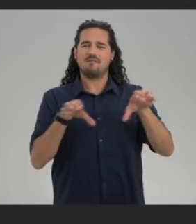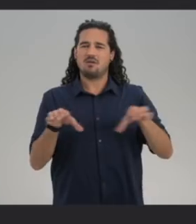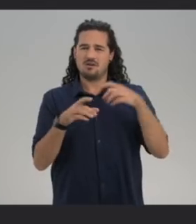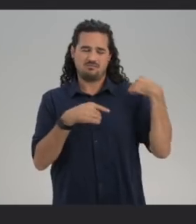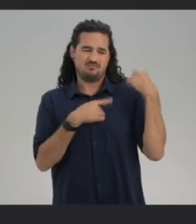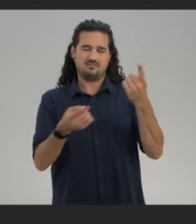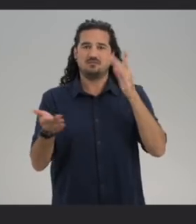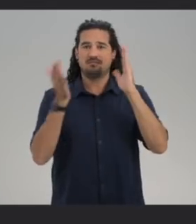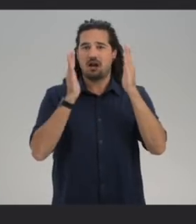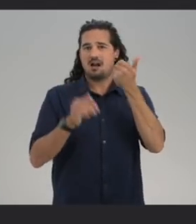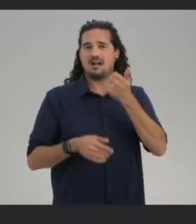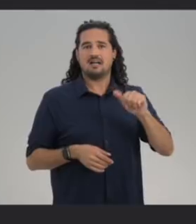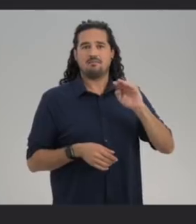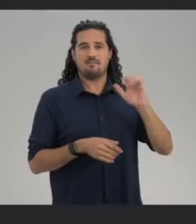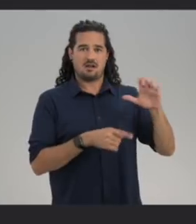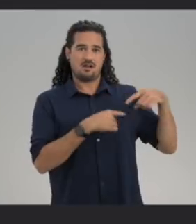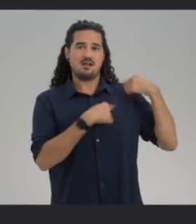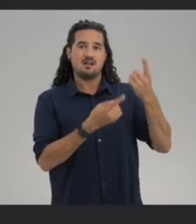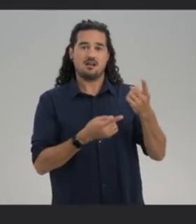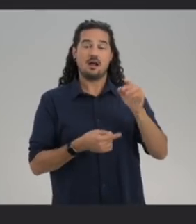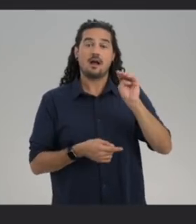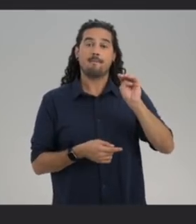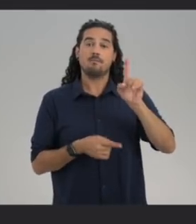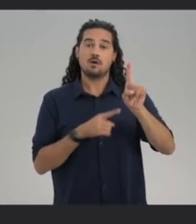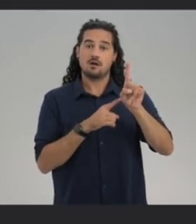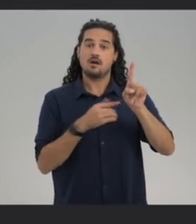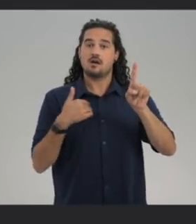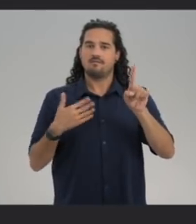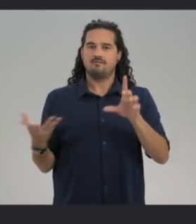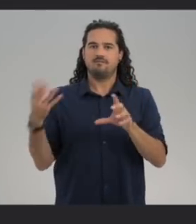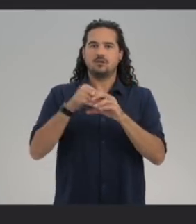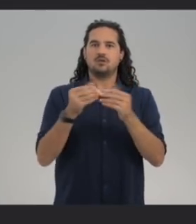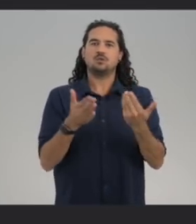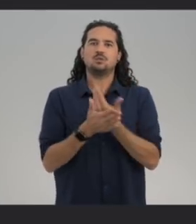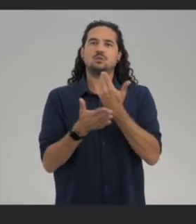Finally, M1 integrates our latest-generation Secure Enclave.